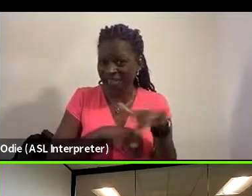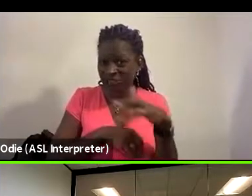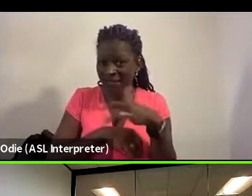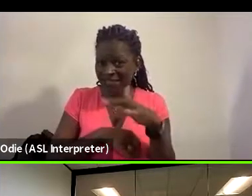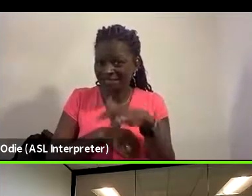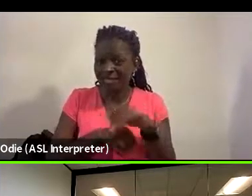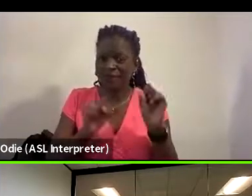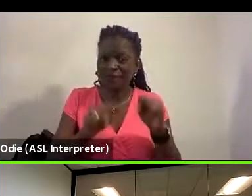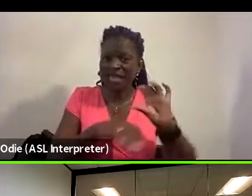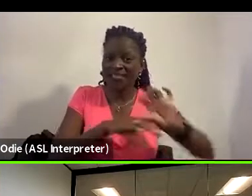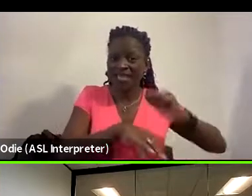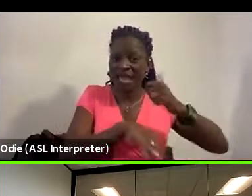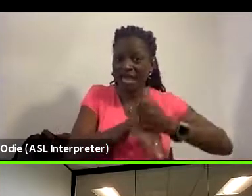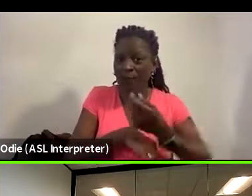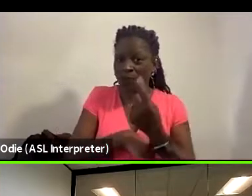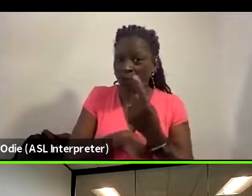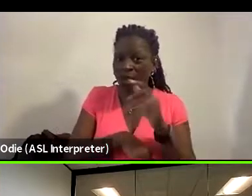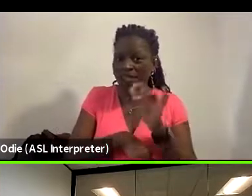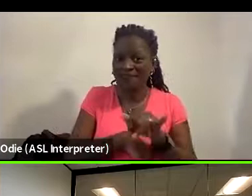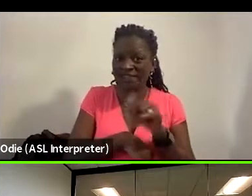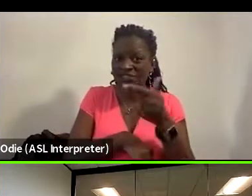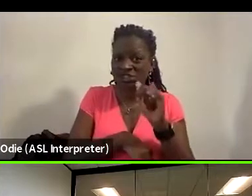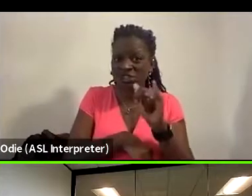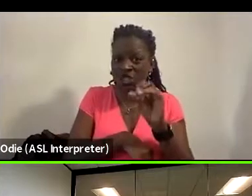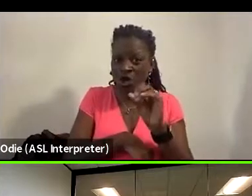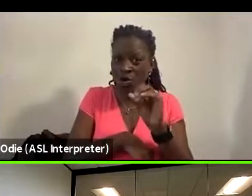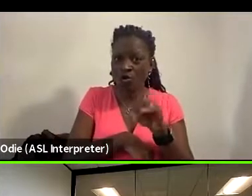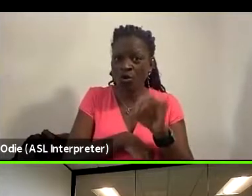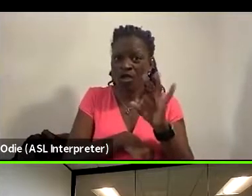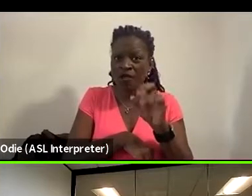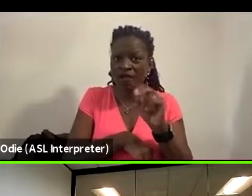Now, that is geo fence to just to our